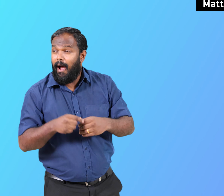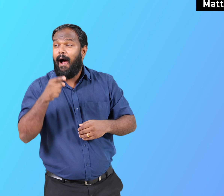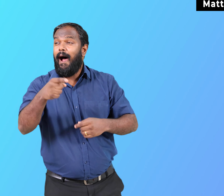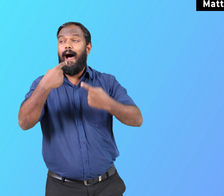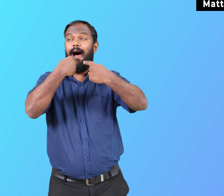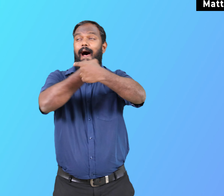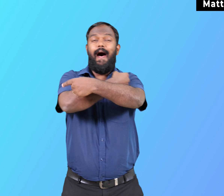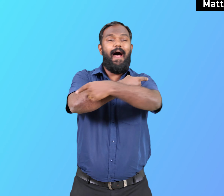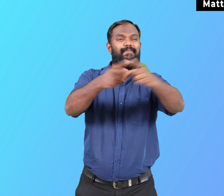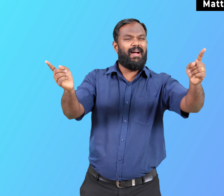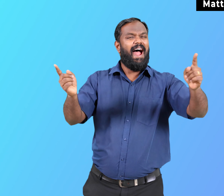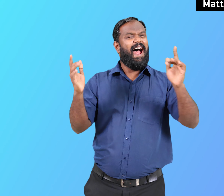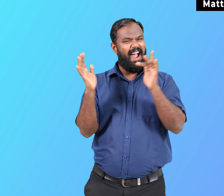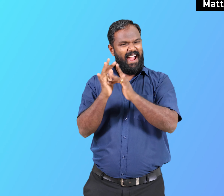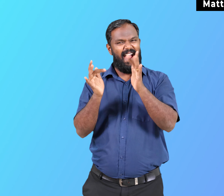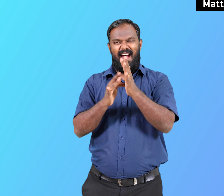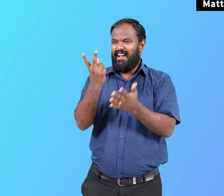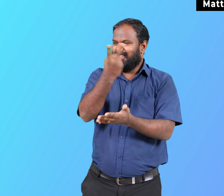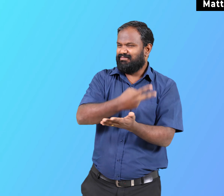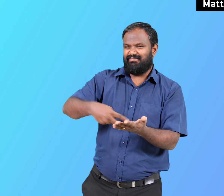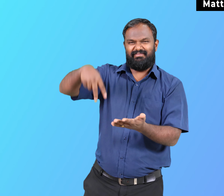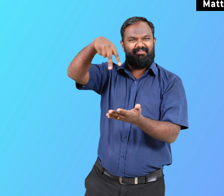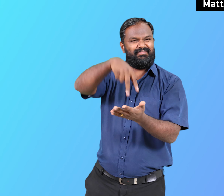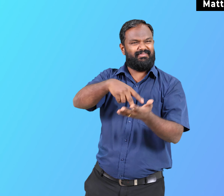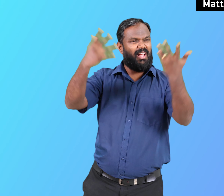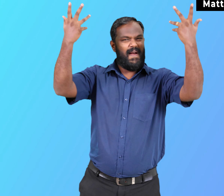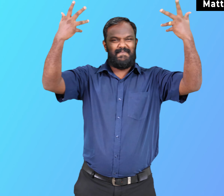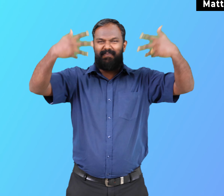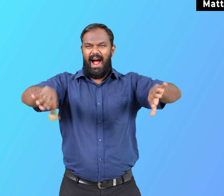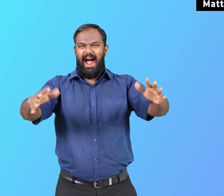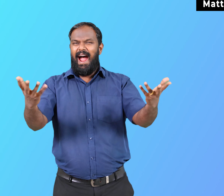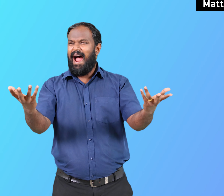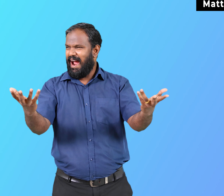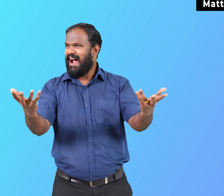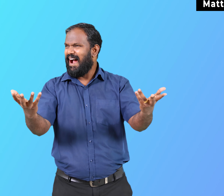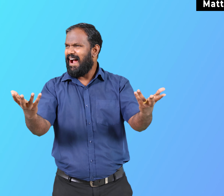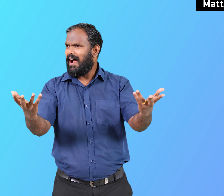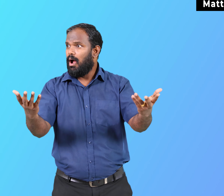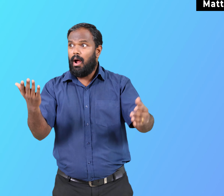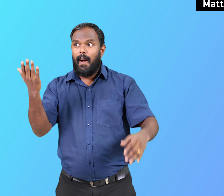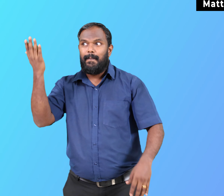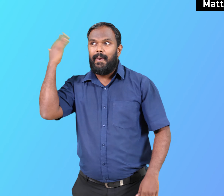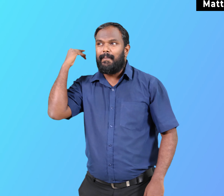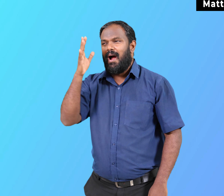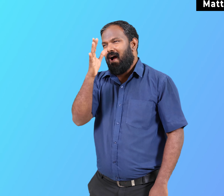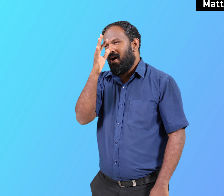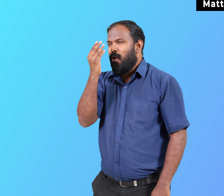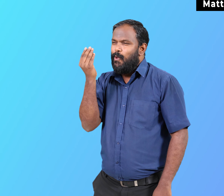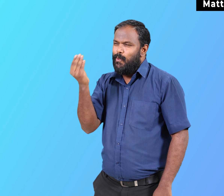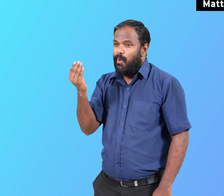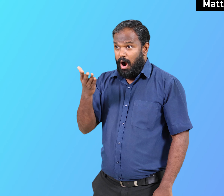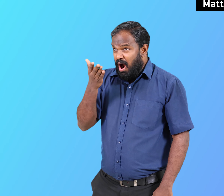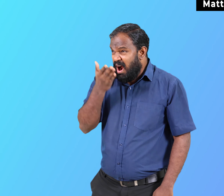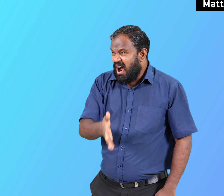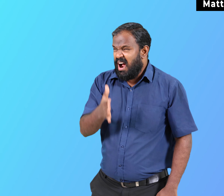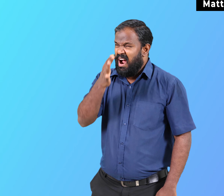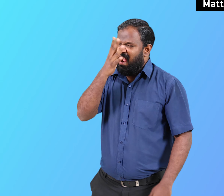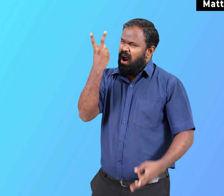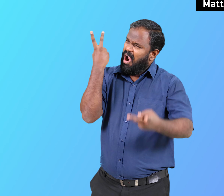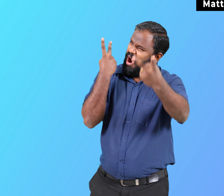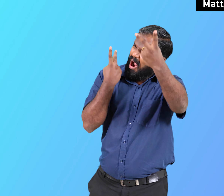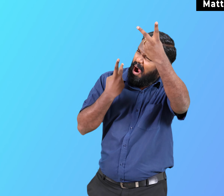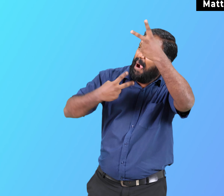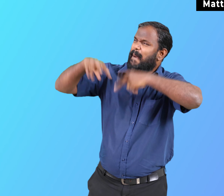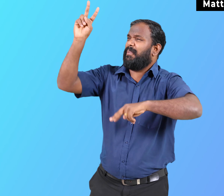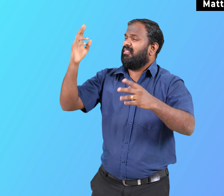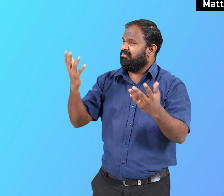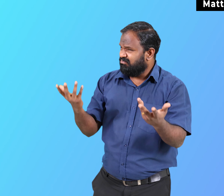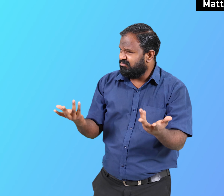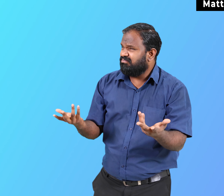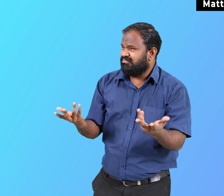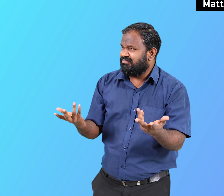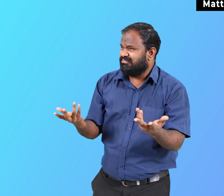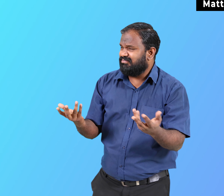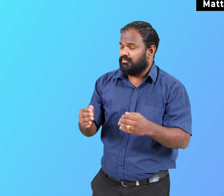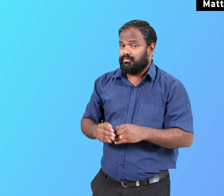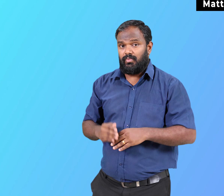Then they could tell everyone that he has risen from death. That lie will be even worse than what they said about him before.”